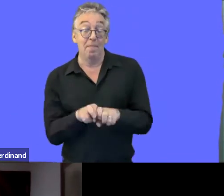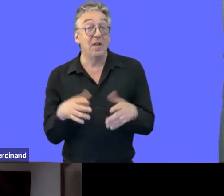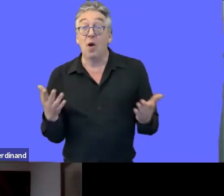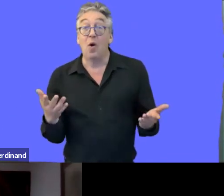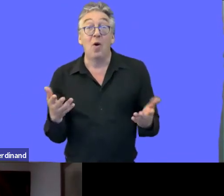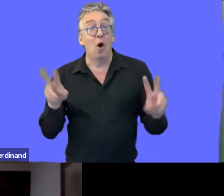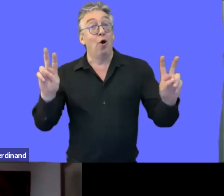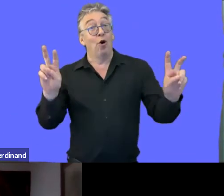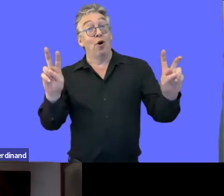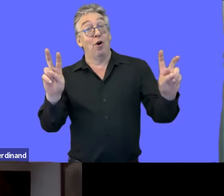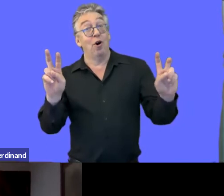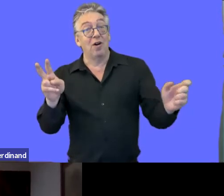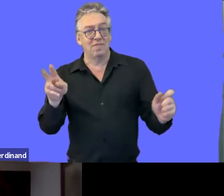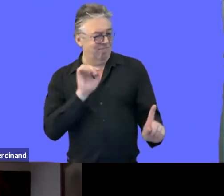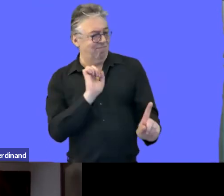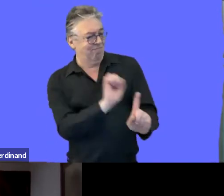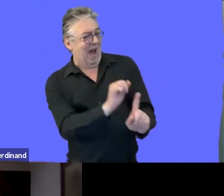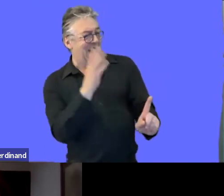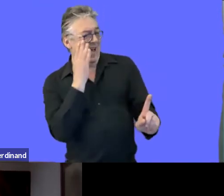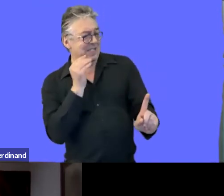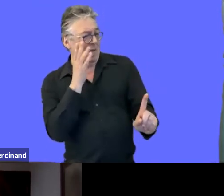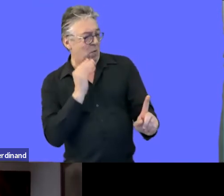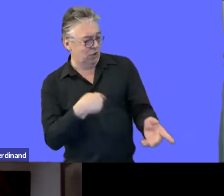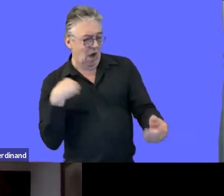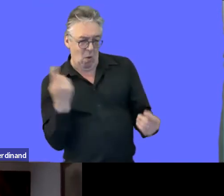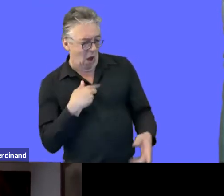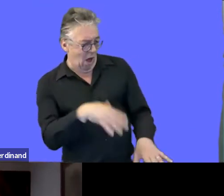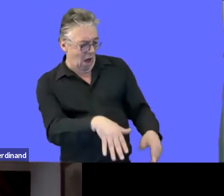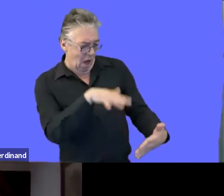And learning from experience taking in mind here